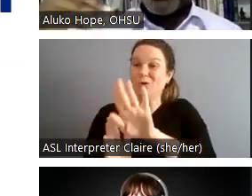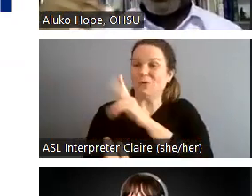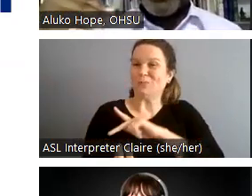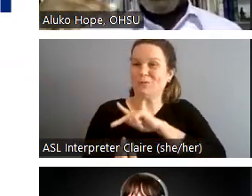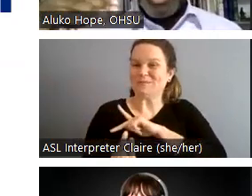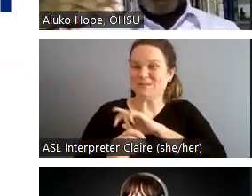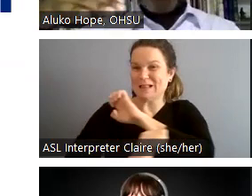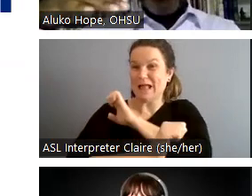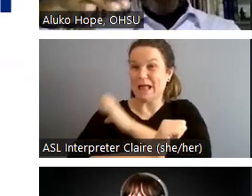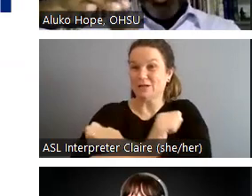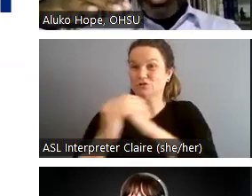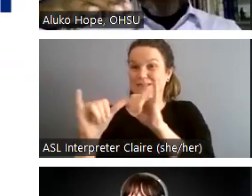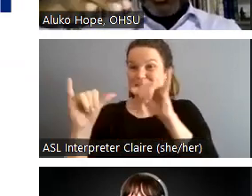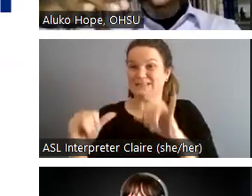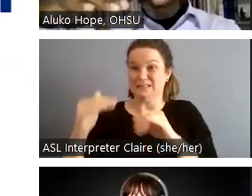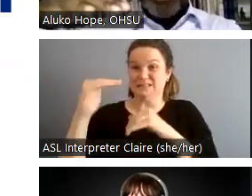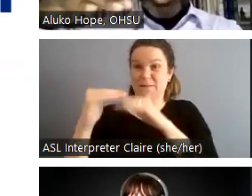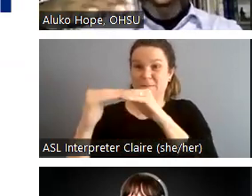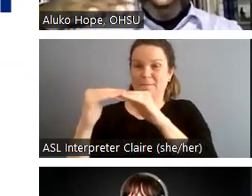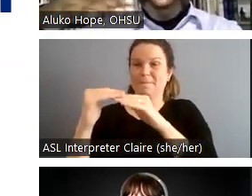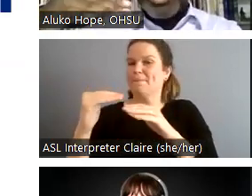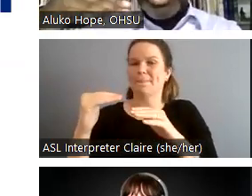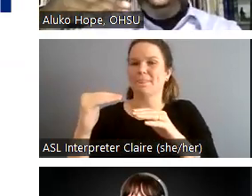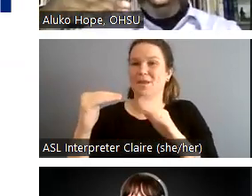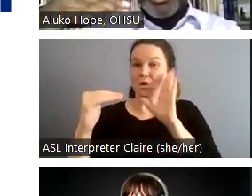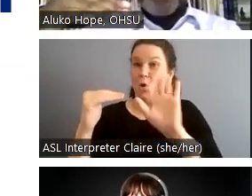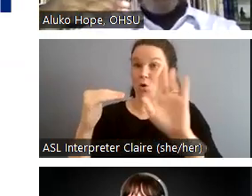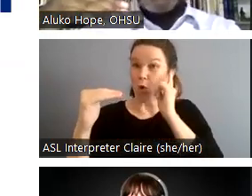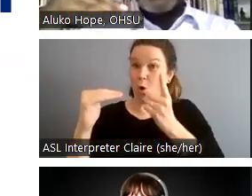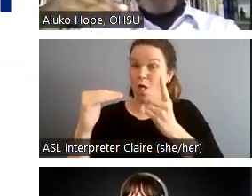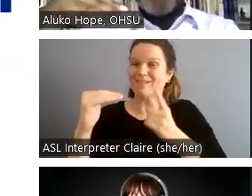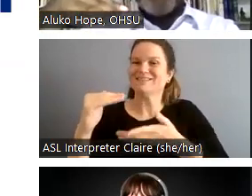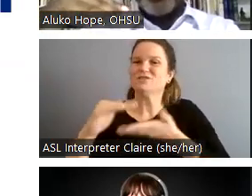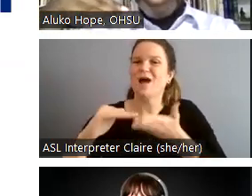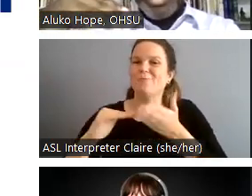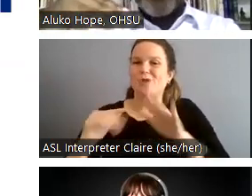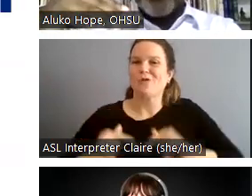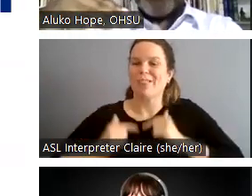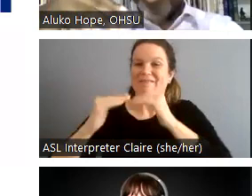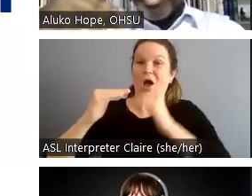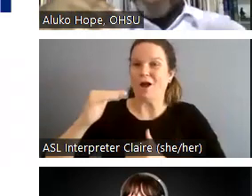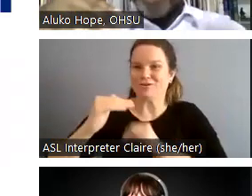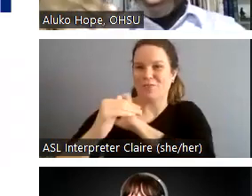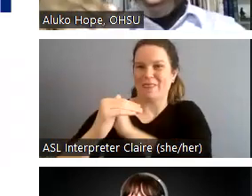to do is have them spend most of their time below that energy ceiling but also